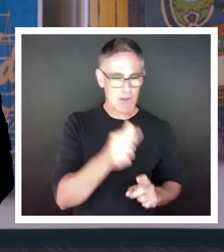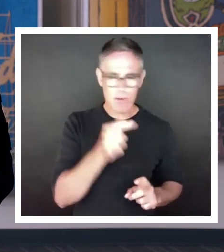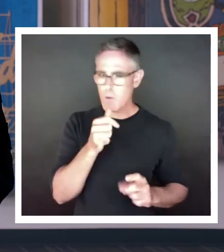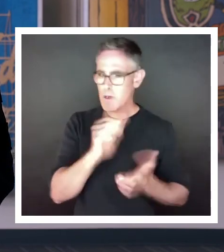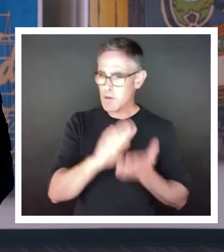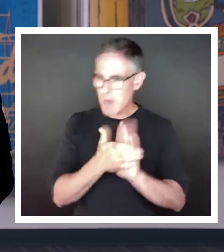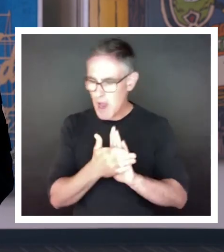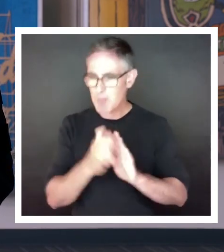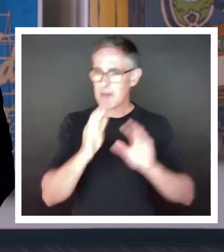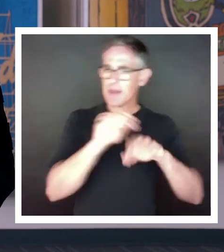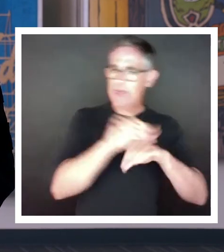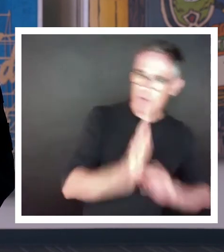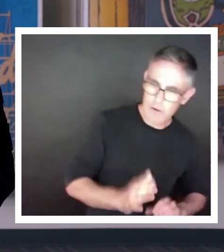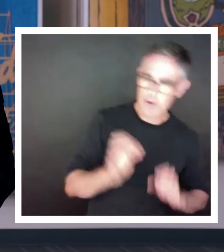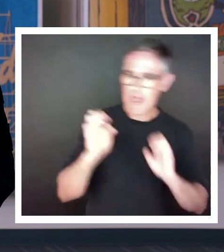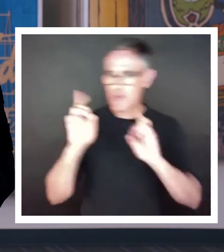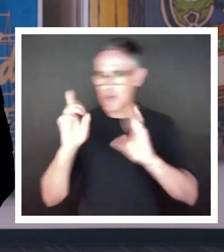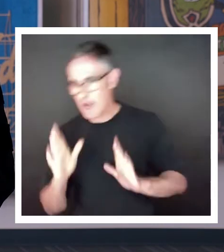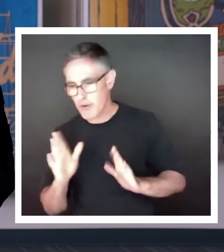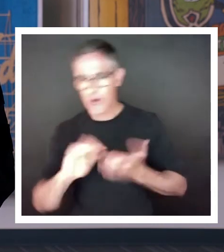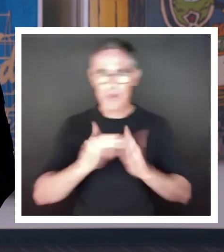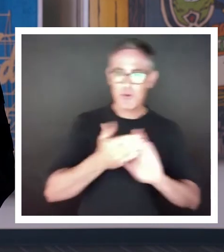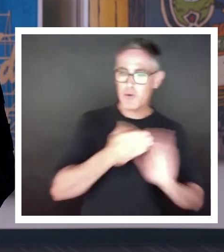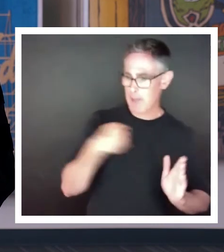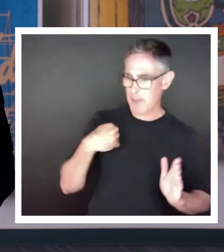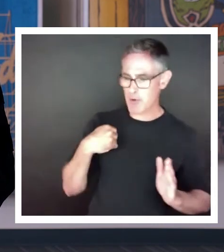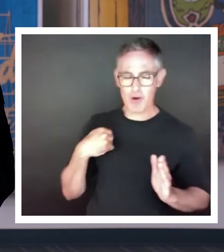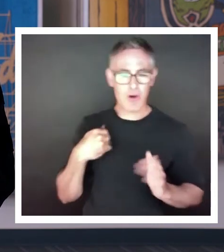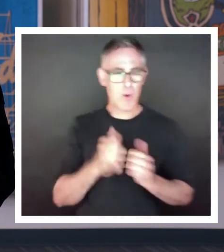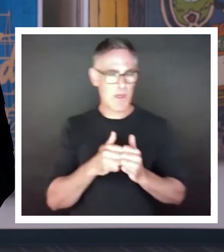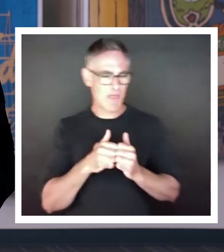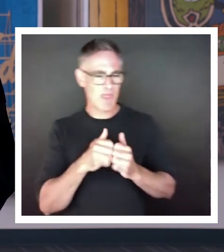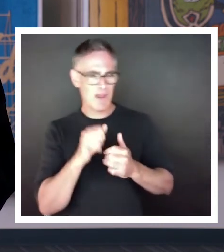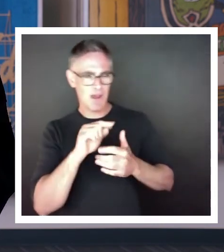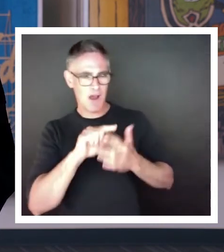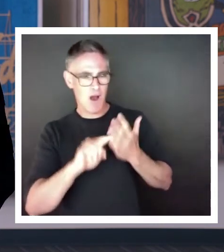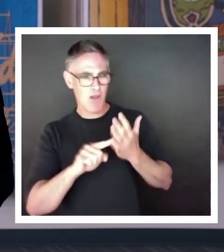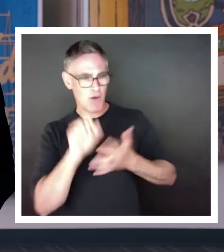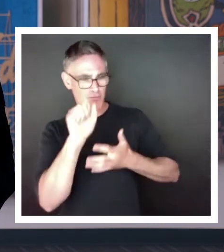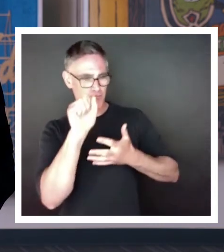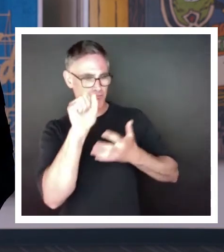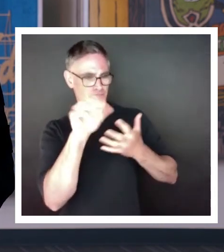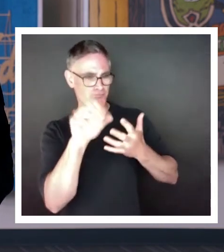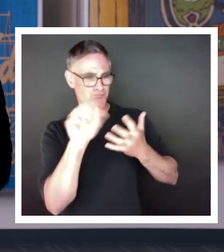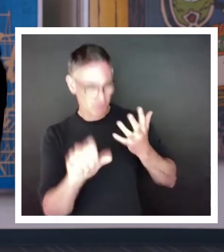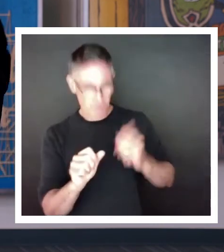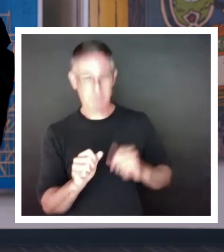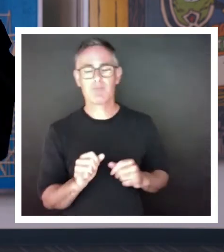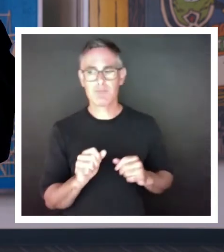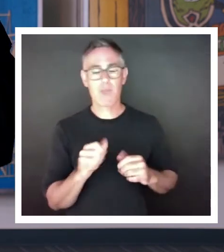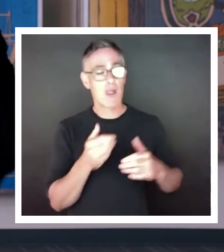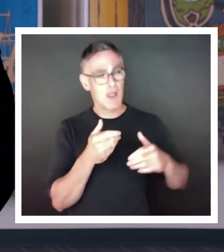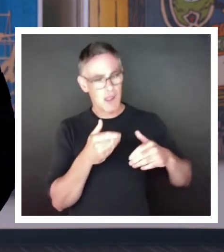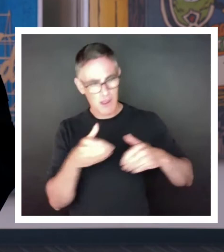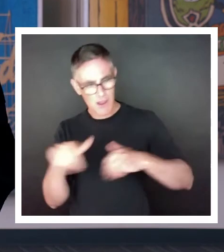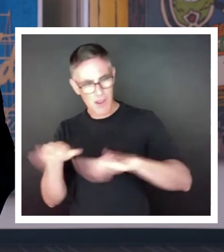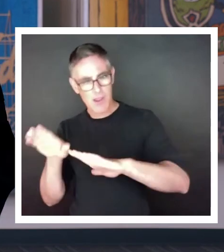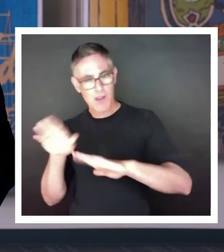or community member knowing these things I've shared? Go well and walk or in our case, Zoom softly